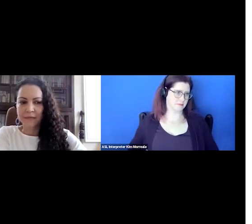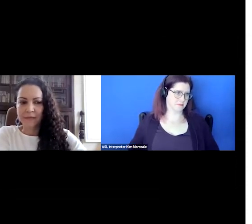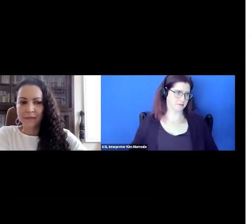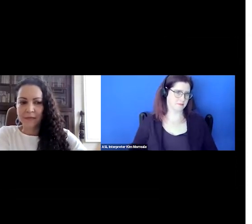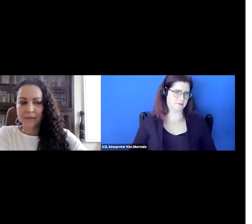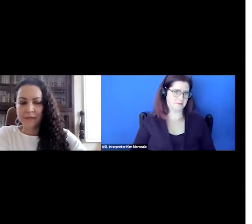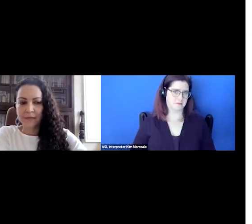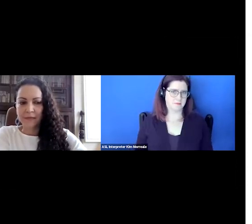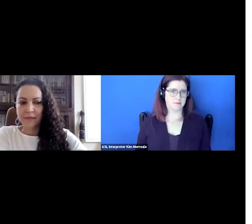[Rose] This is me.